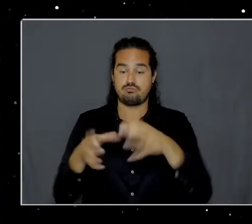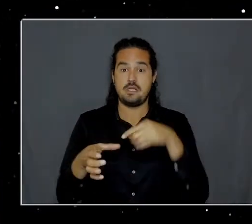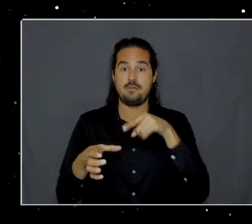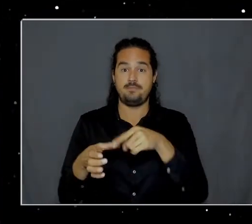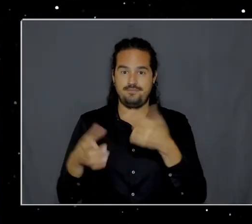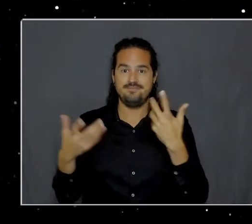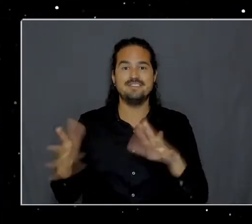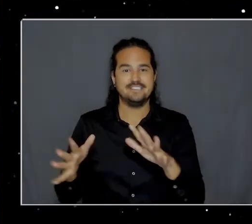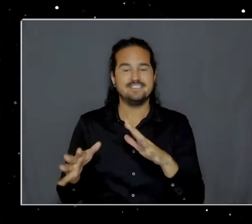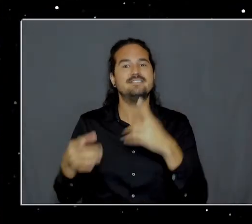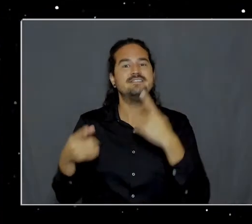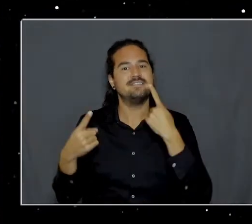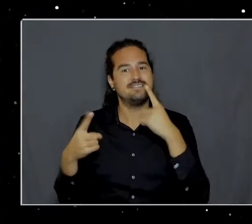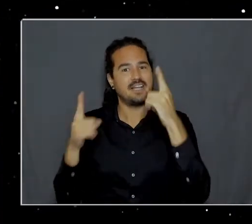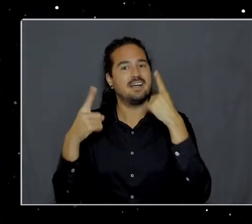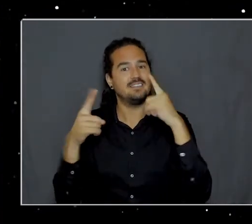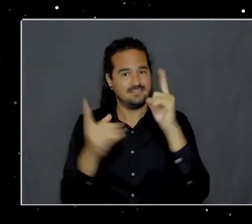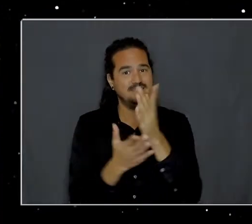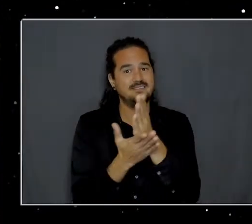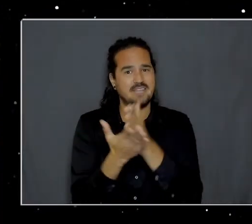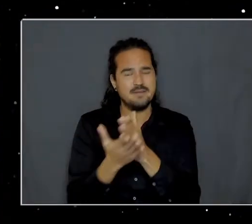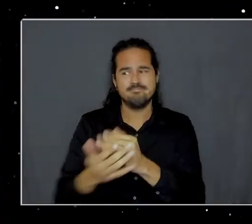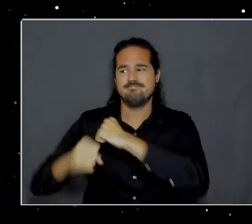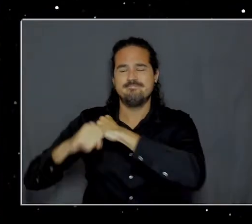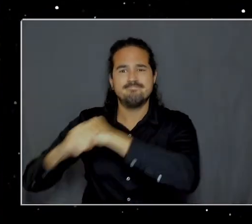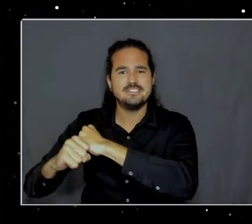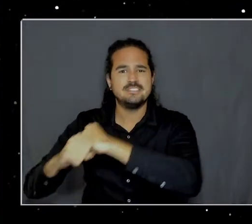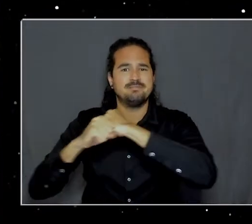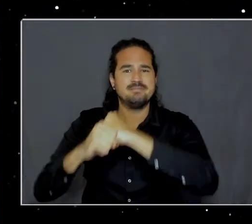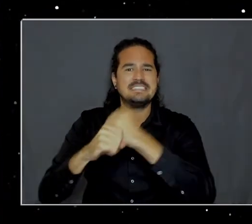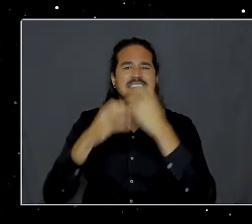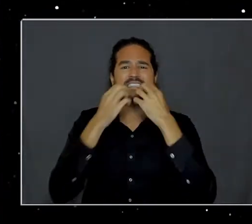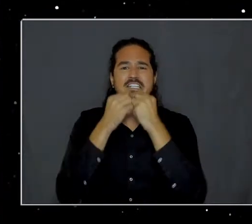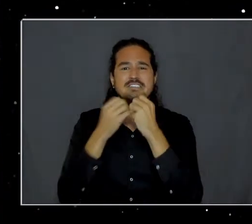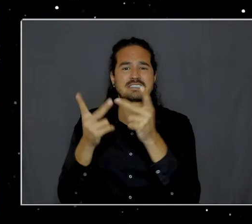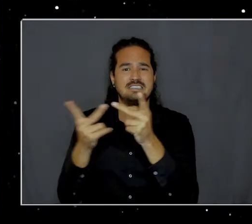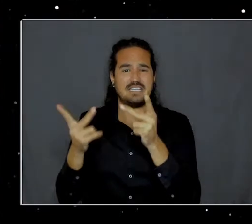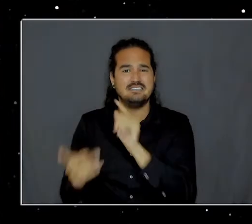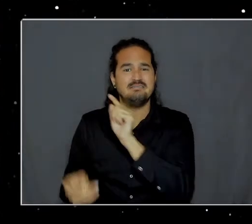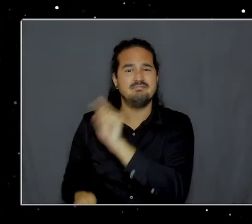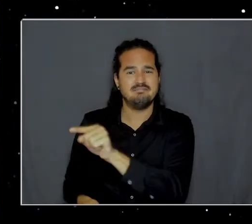SUCCESS IN ITS EFFORTS TO PROTECT AND PRESERVE THIS SACRED